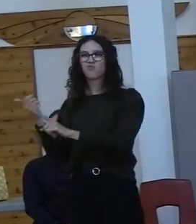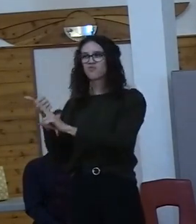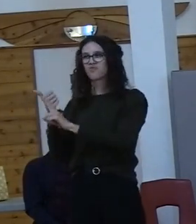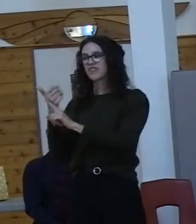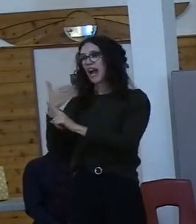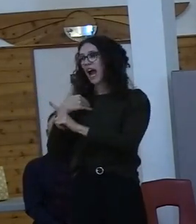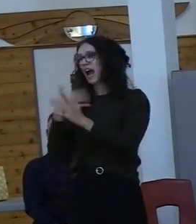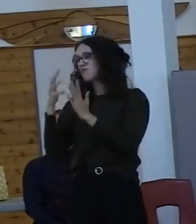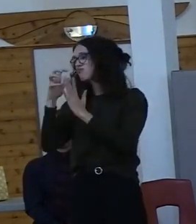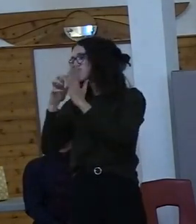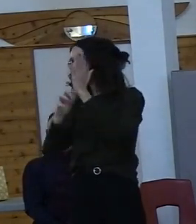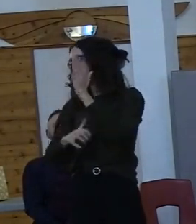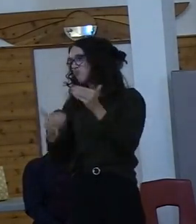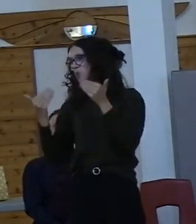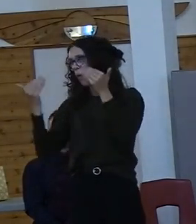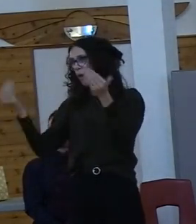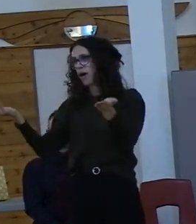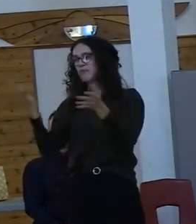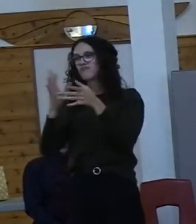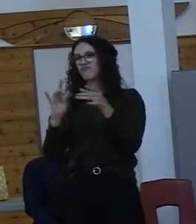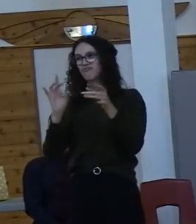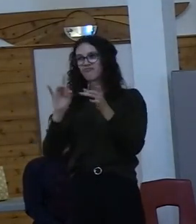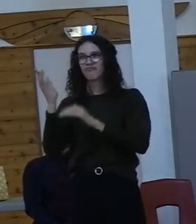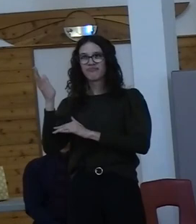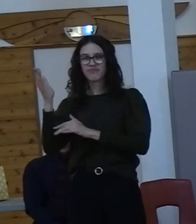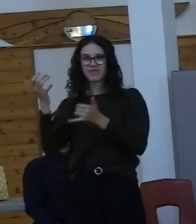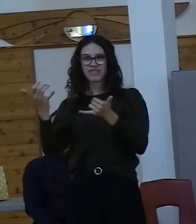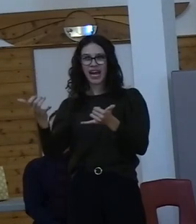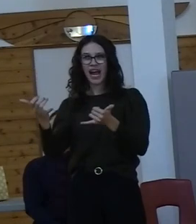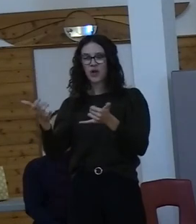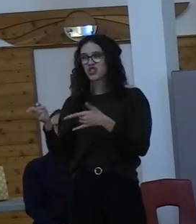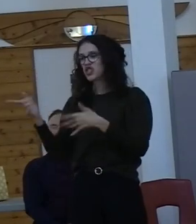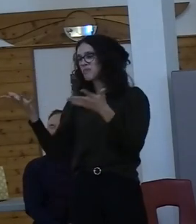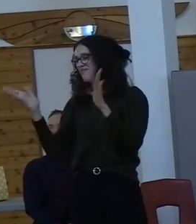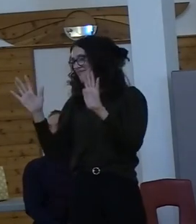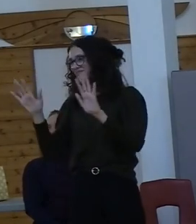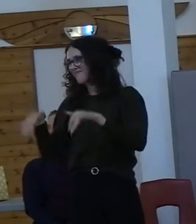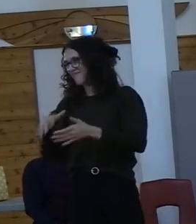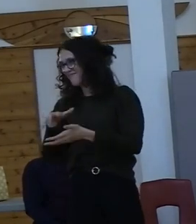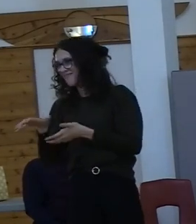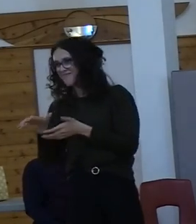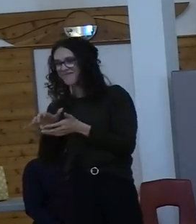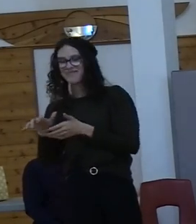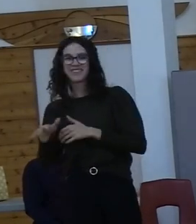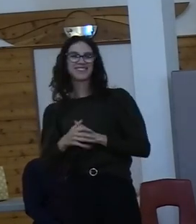She's just going to read off some stuff because she wrote it.